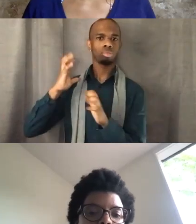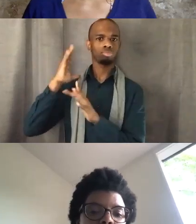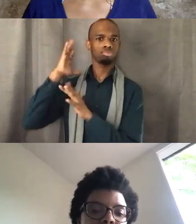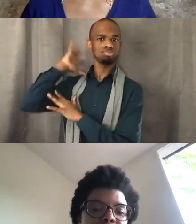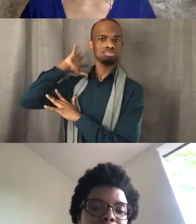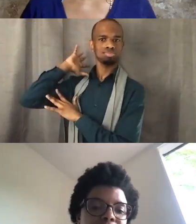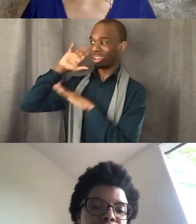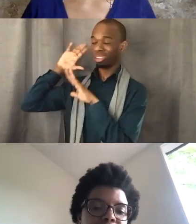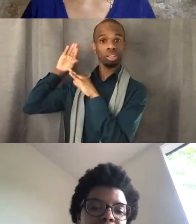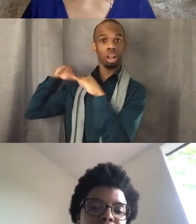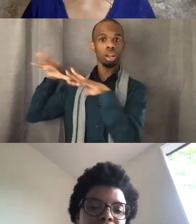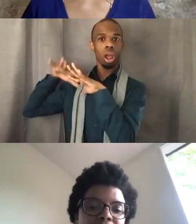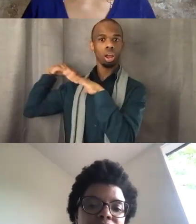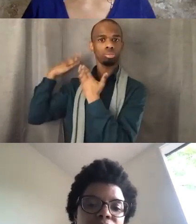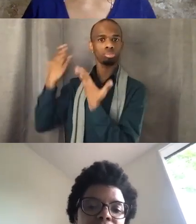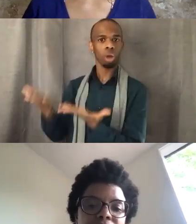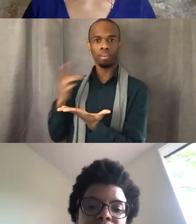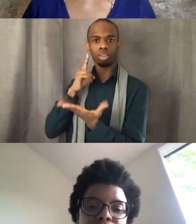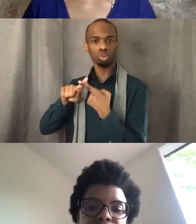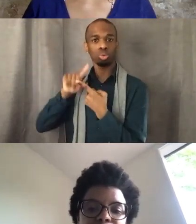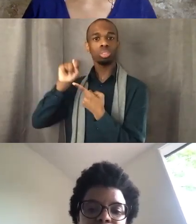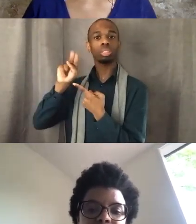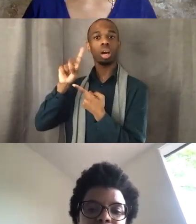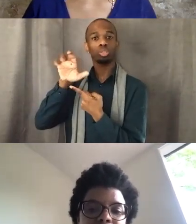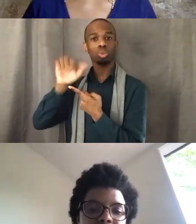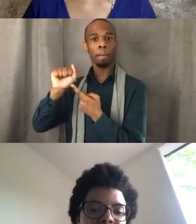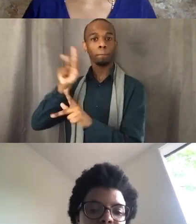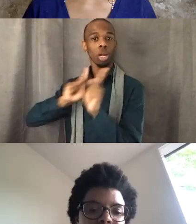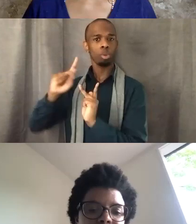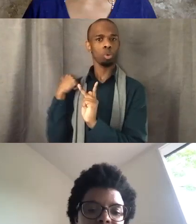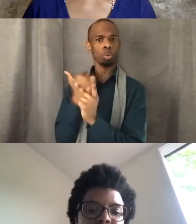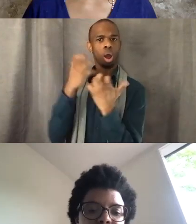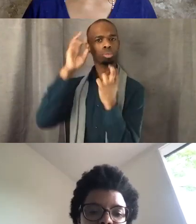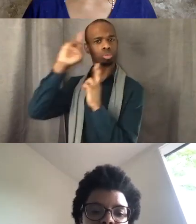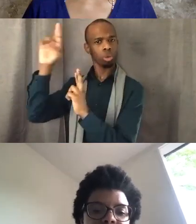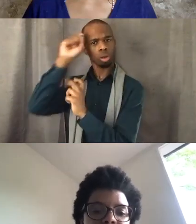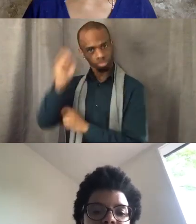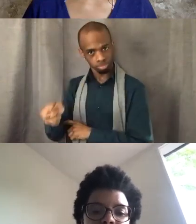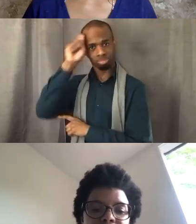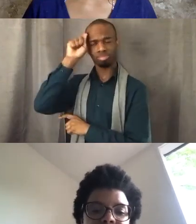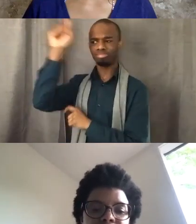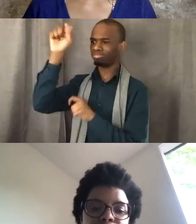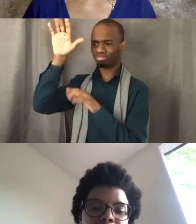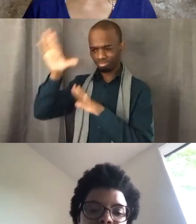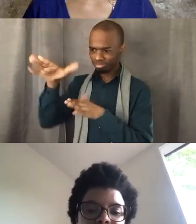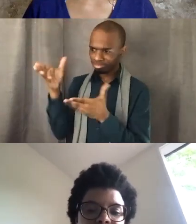We pay respect to the Tongva, and all Indigenous people past, present, and future and their continuing presence